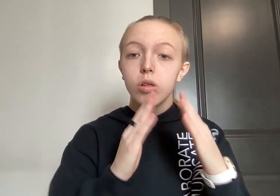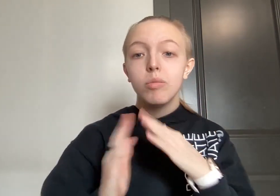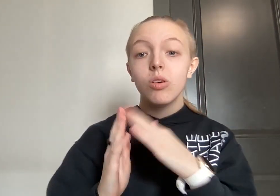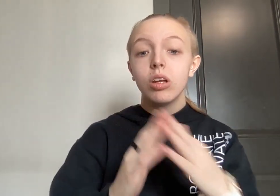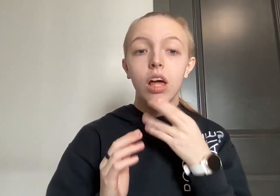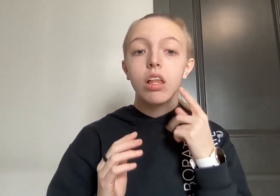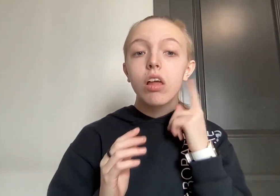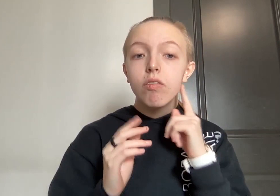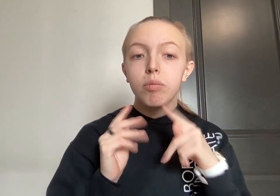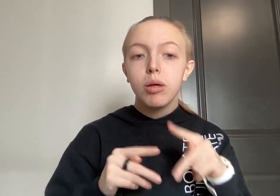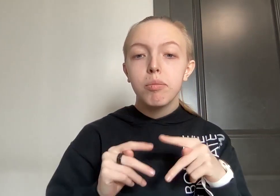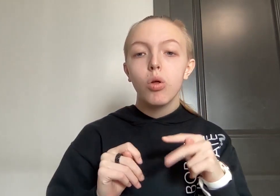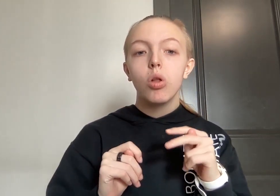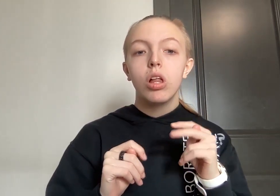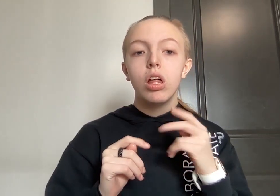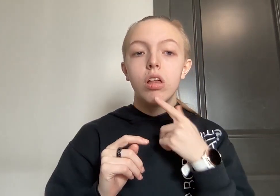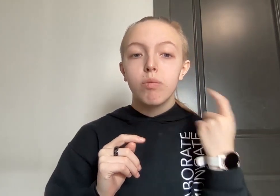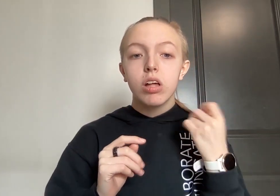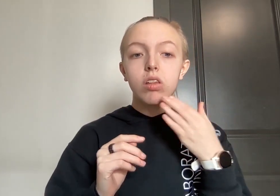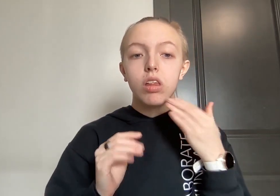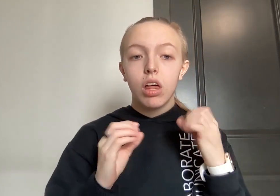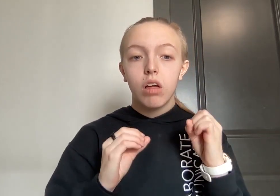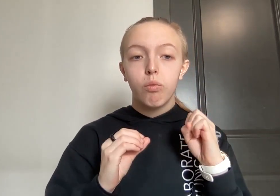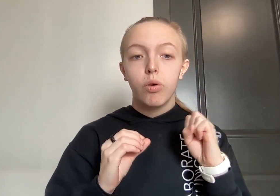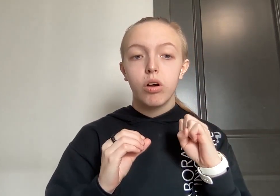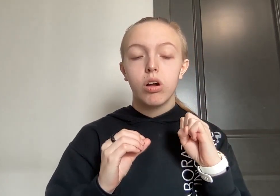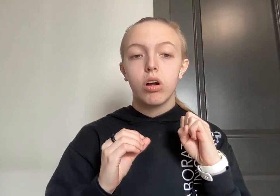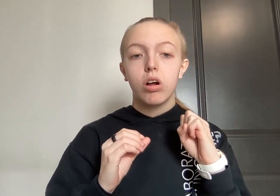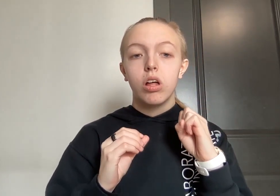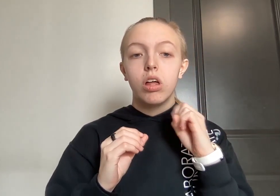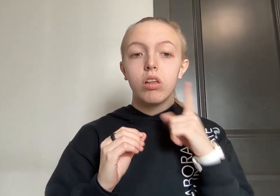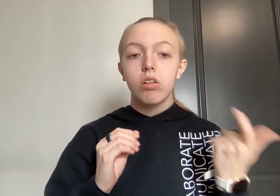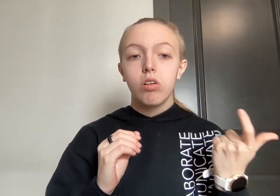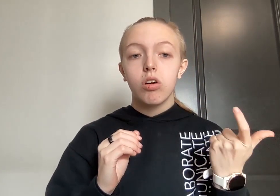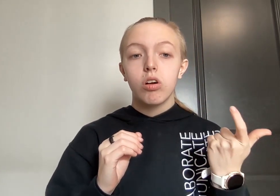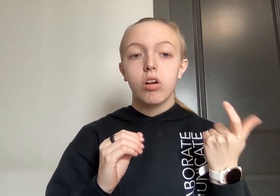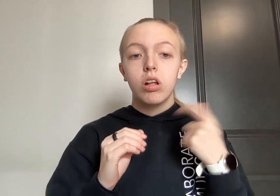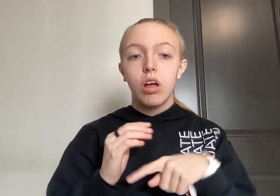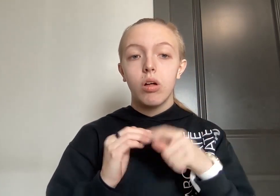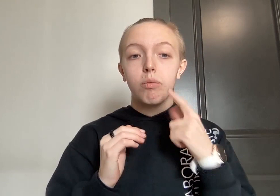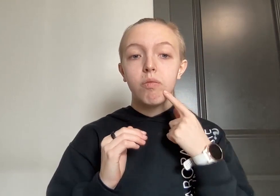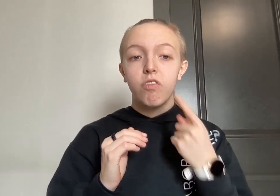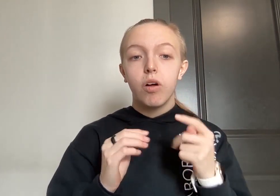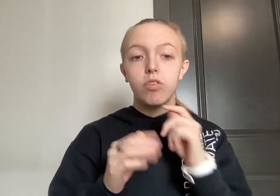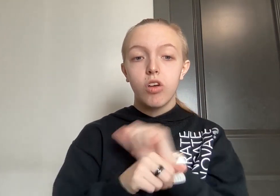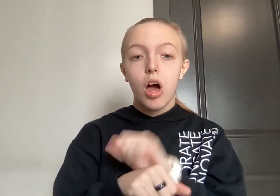and deaf people because they were turned down for jobs